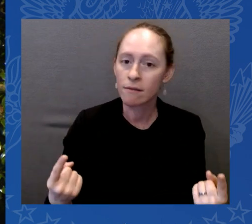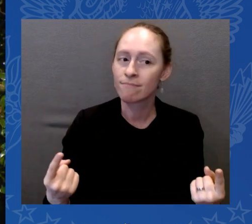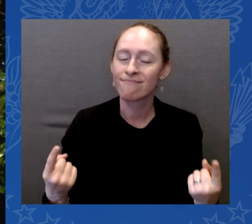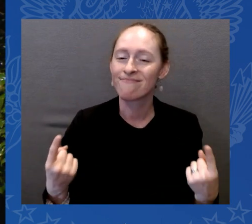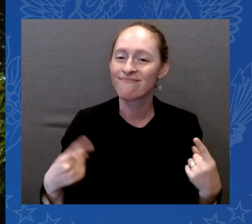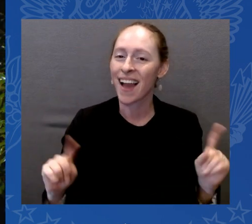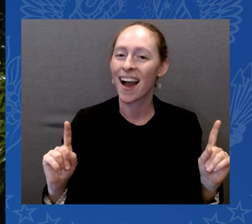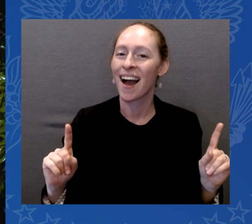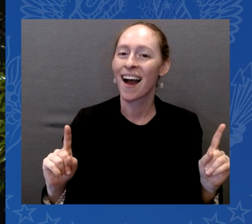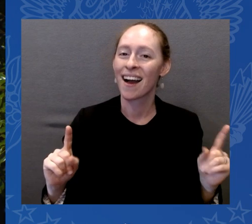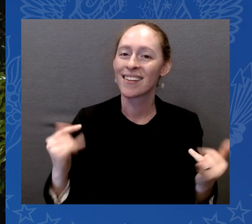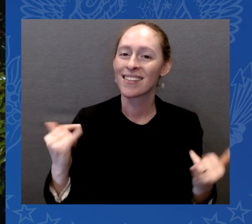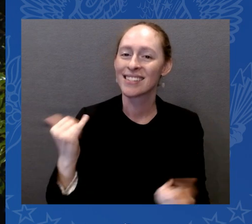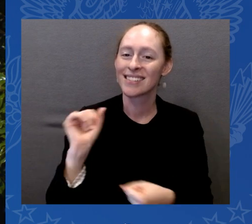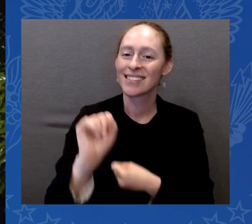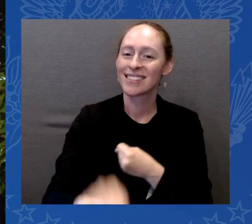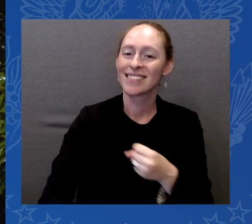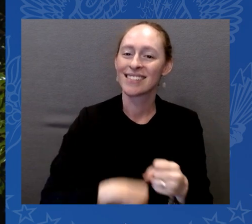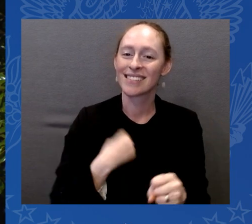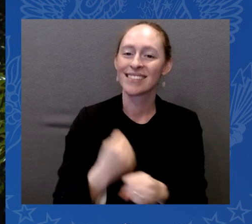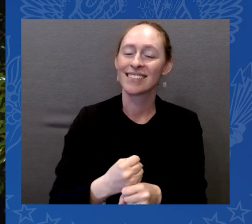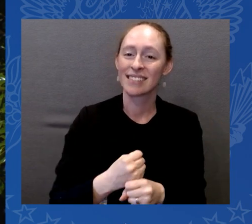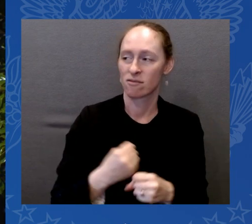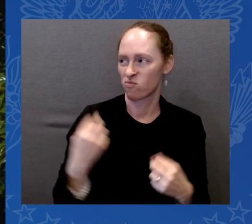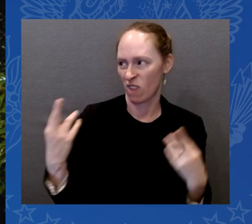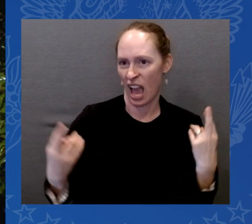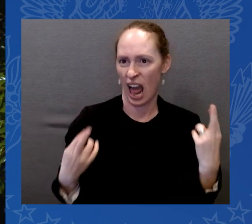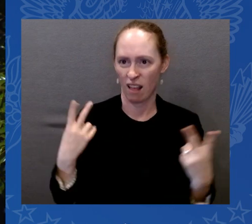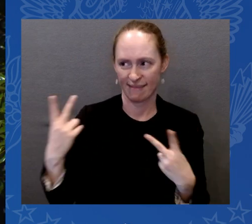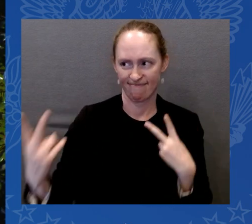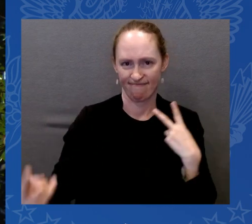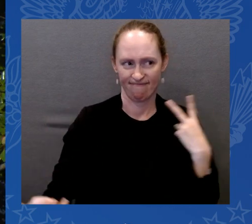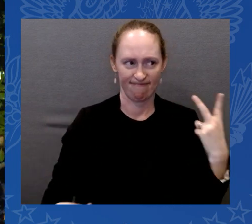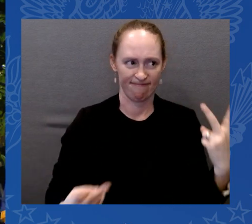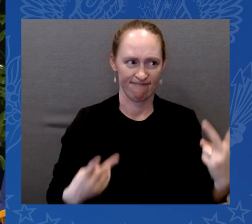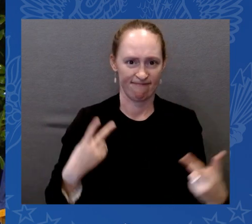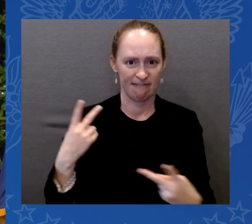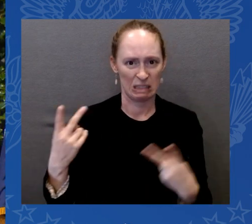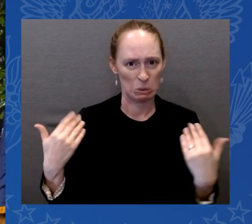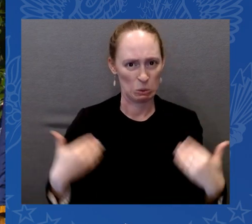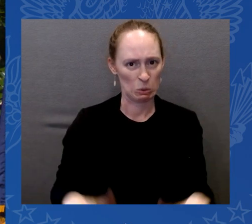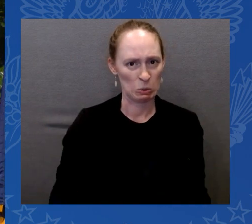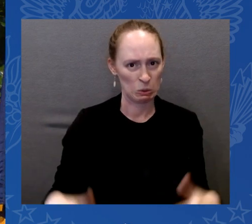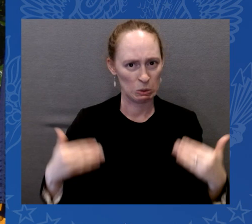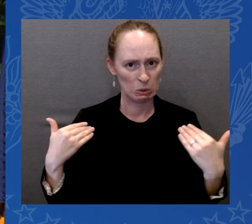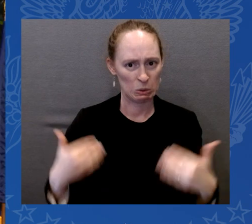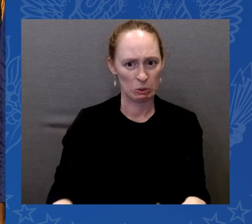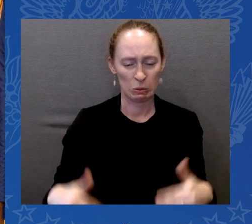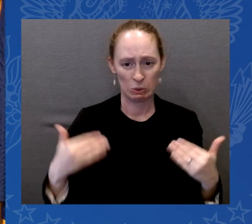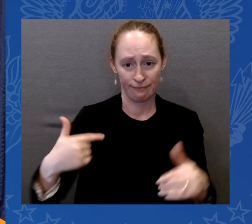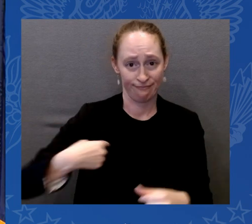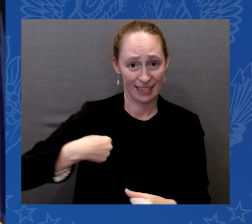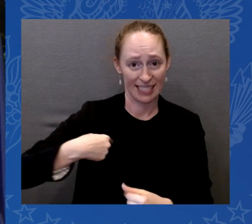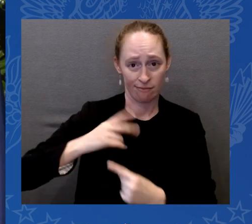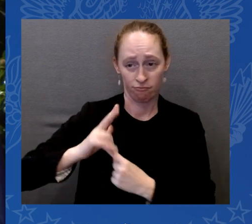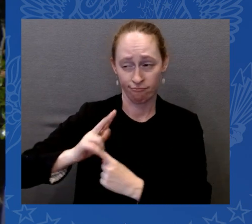I have flown in a helicopter with governors of five states, over this last year, over the fires